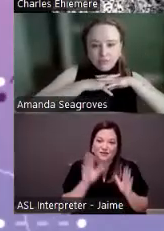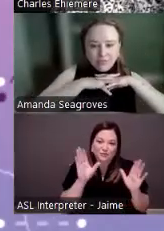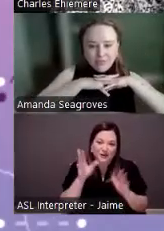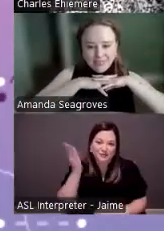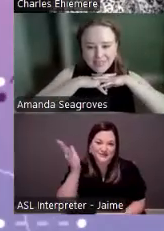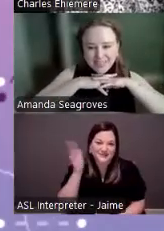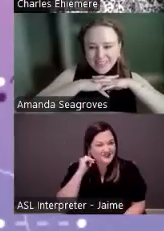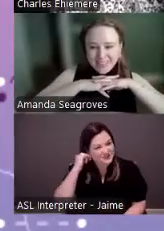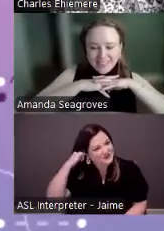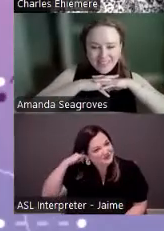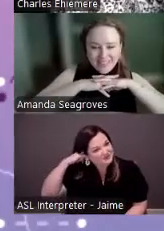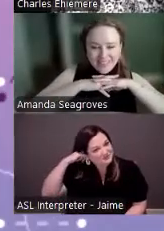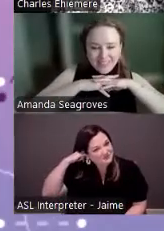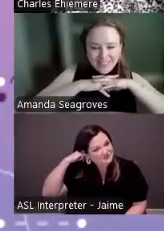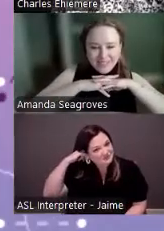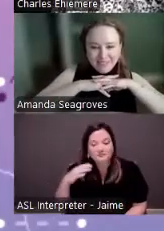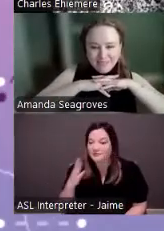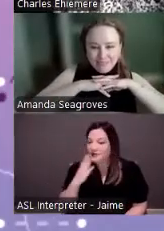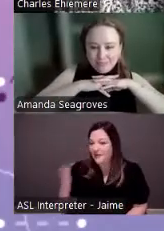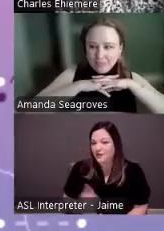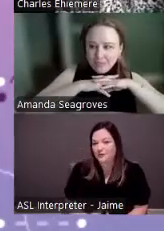Thank you. Awesome.